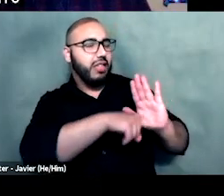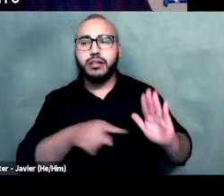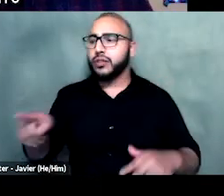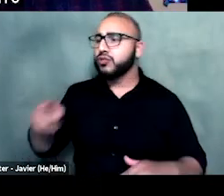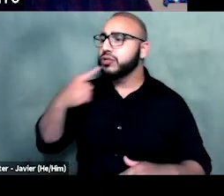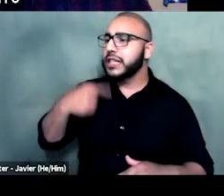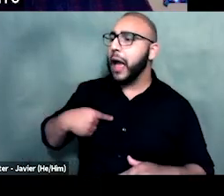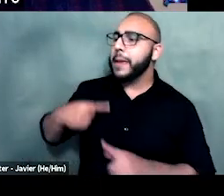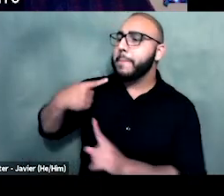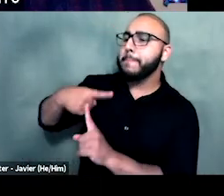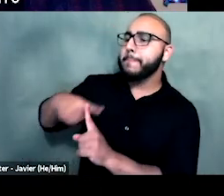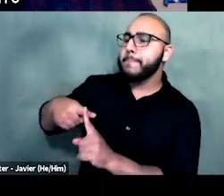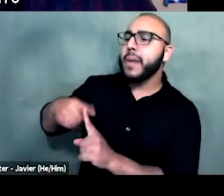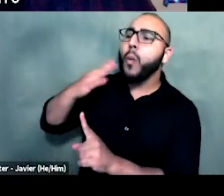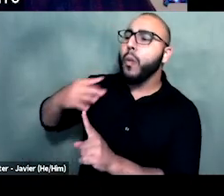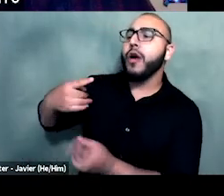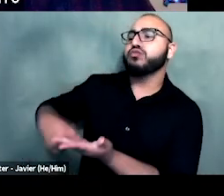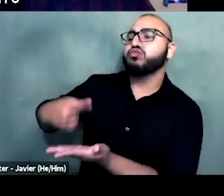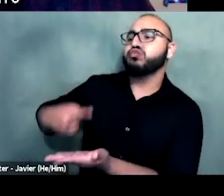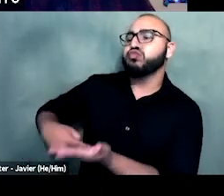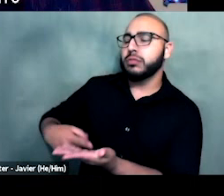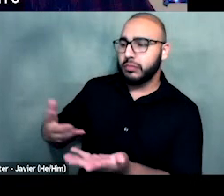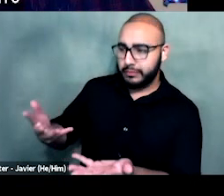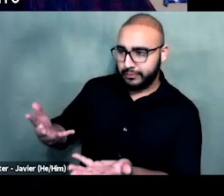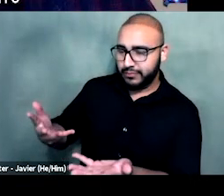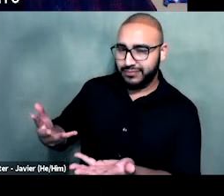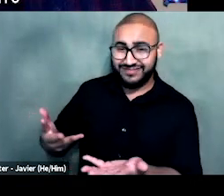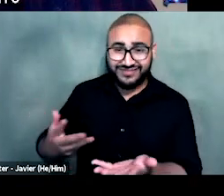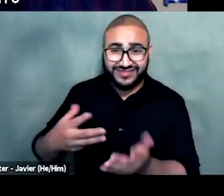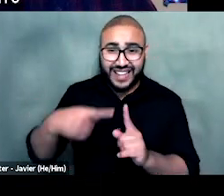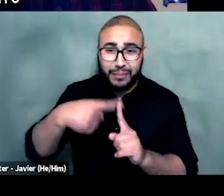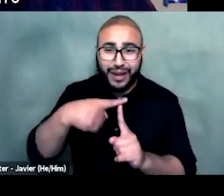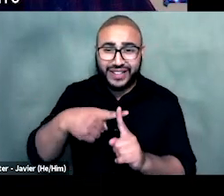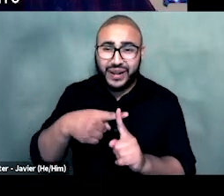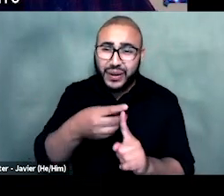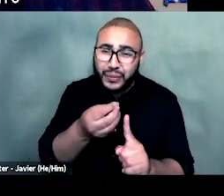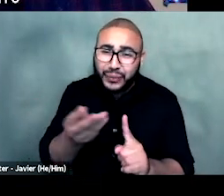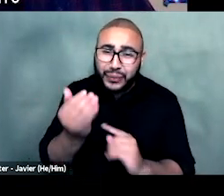the good, and we'll talk about it. Right? There isn't a lot, there just isn't it. Now,